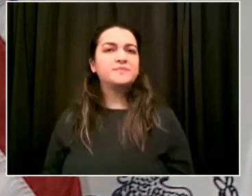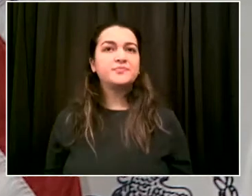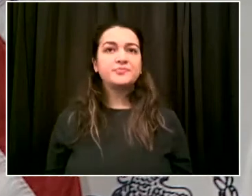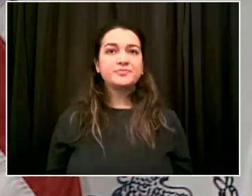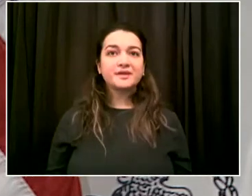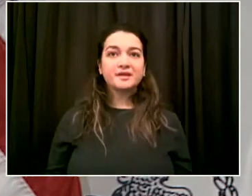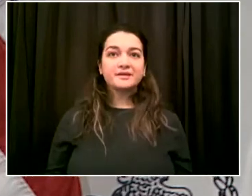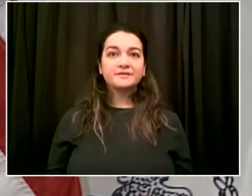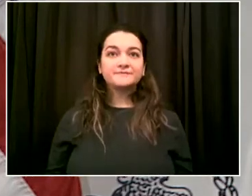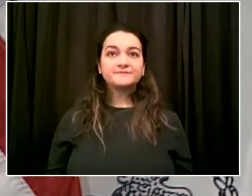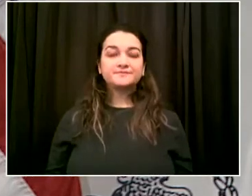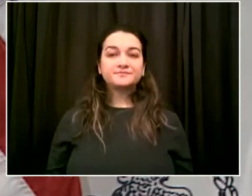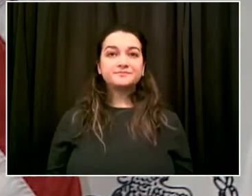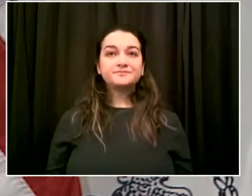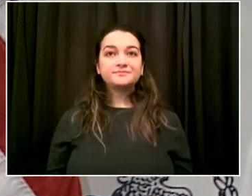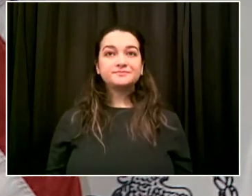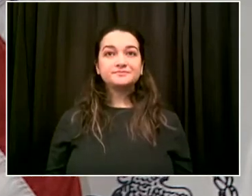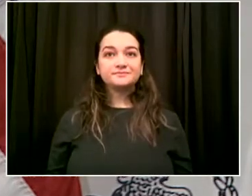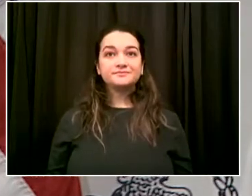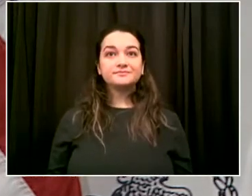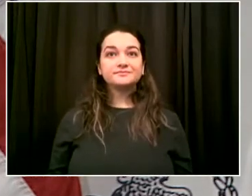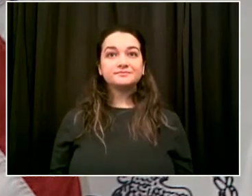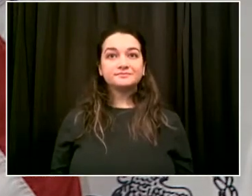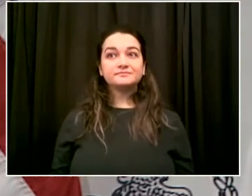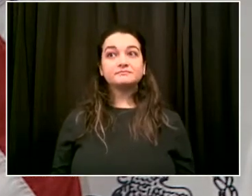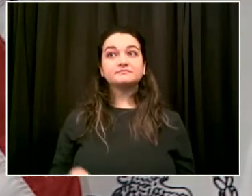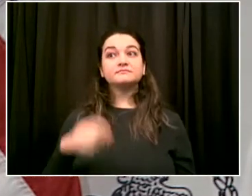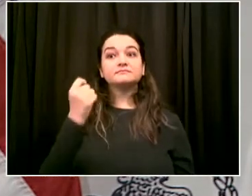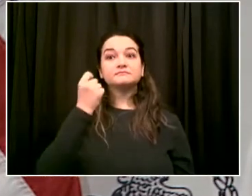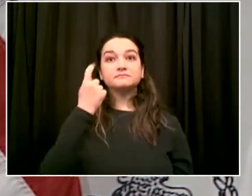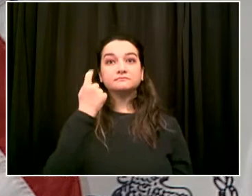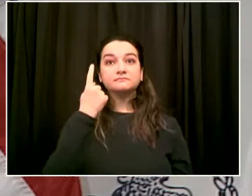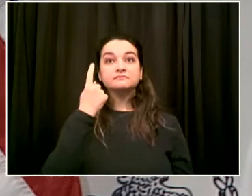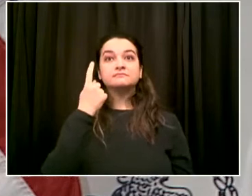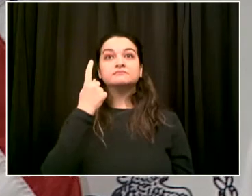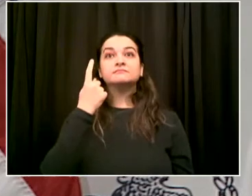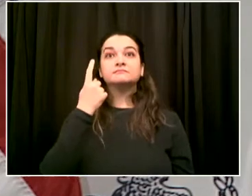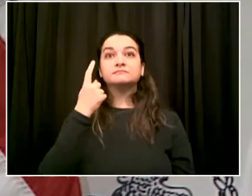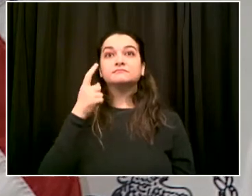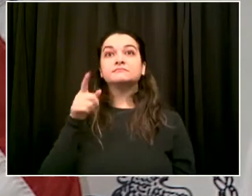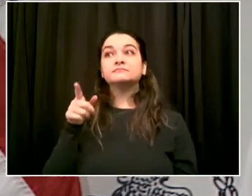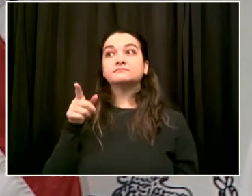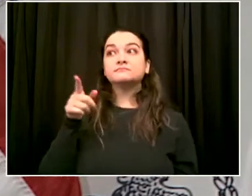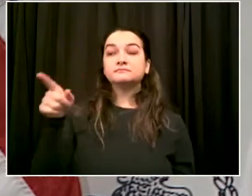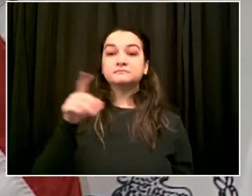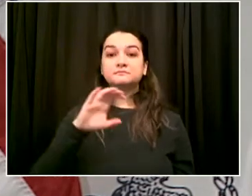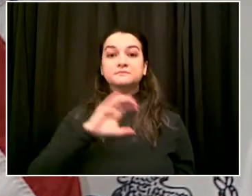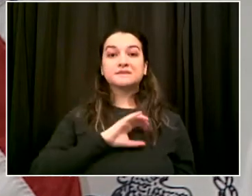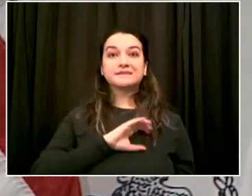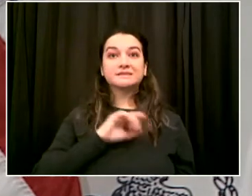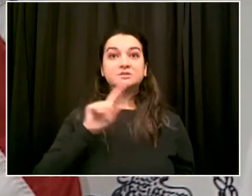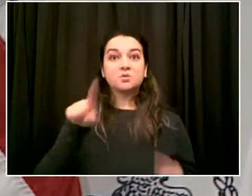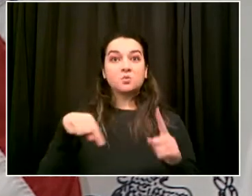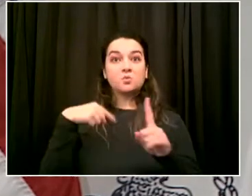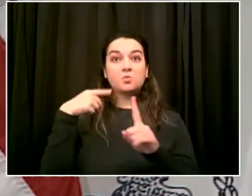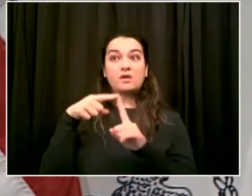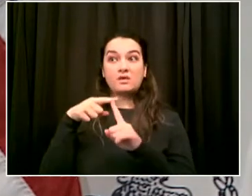FIRST TIME EACH SPECIFIC OFFENSE AND CONSEQUENCES